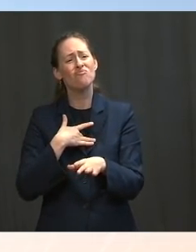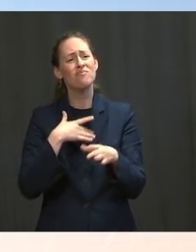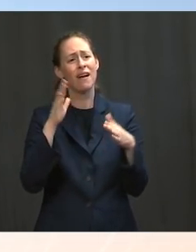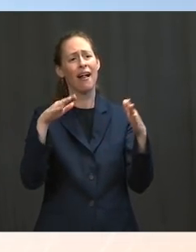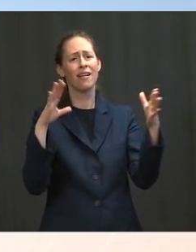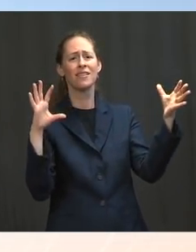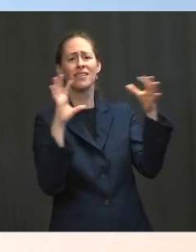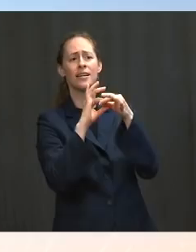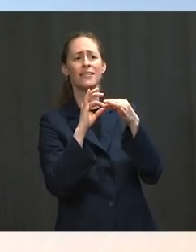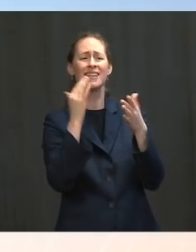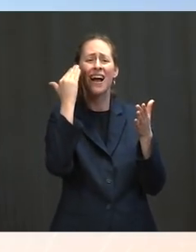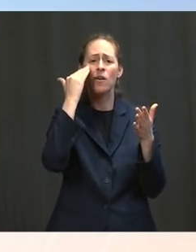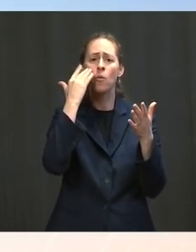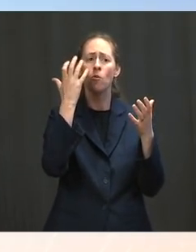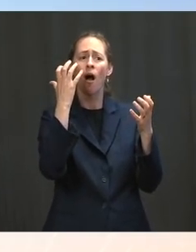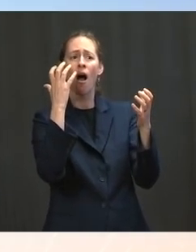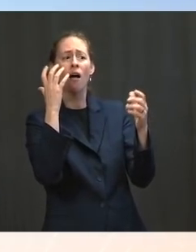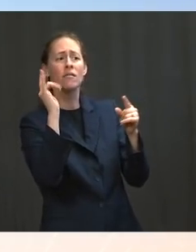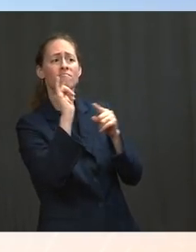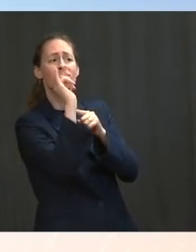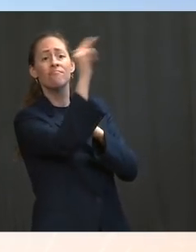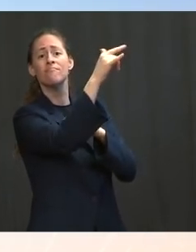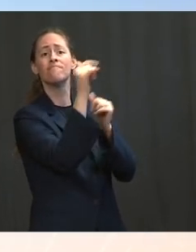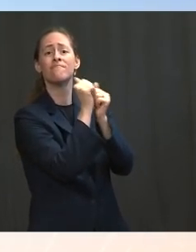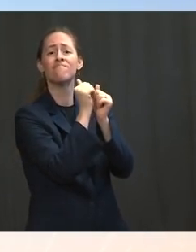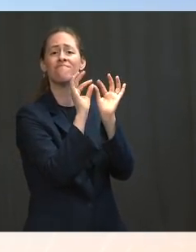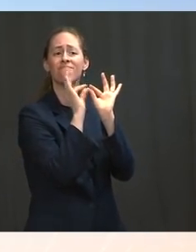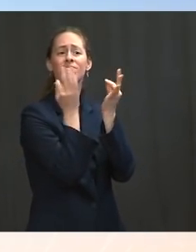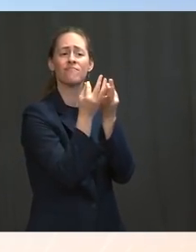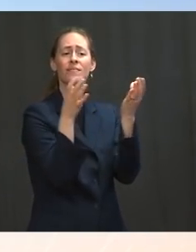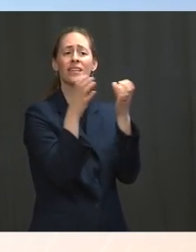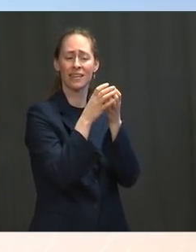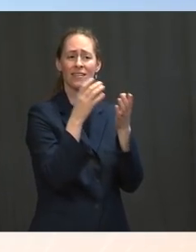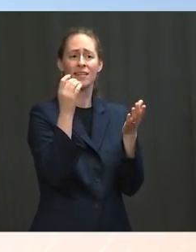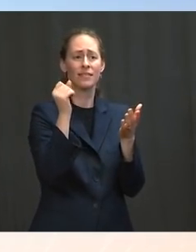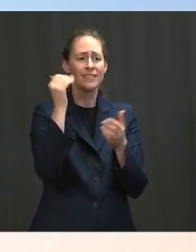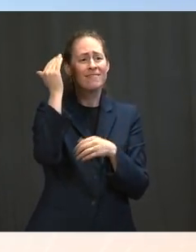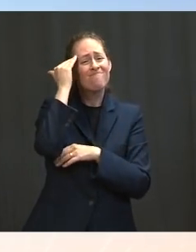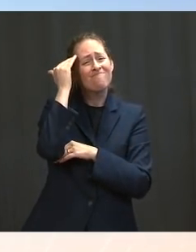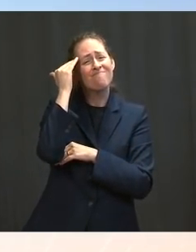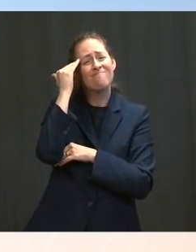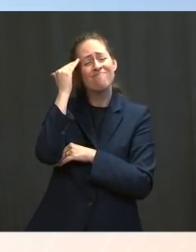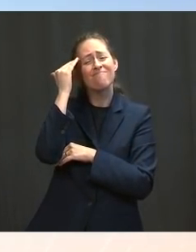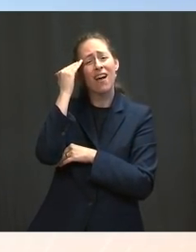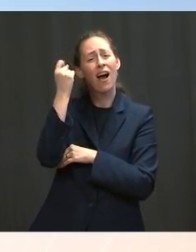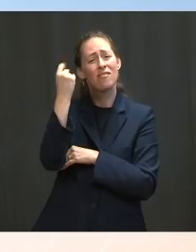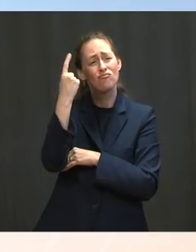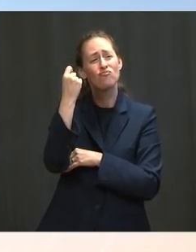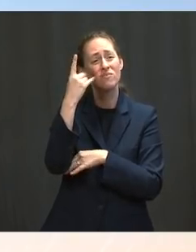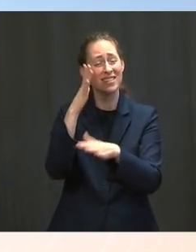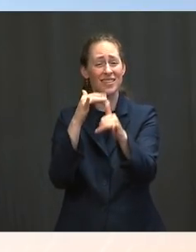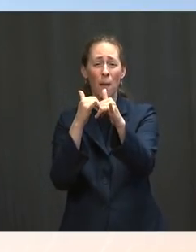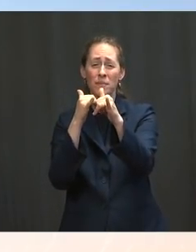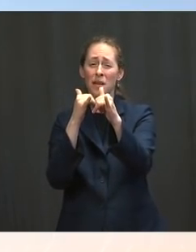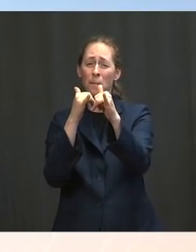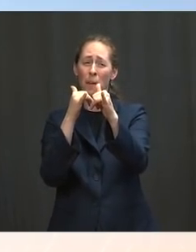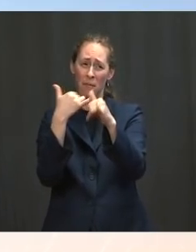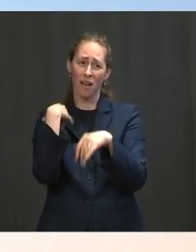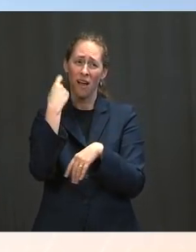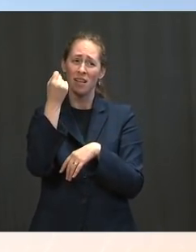be with loved ones, or even do work travel. We understand that. We're eager to do that as well. The United States has one of the highest vaccination rates